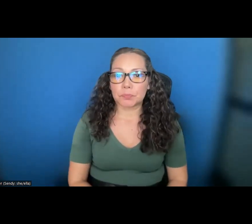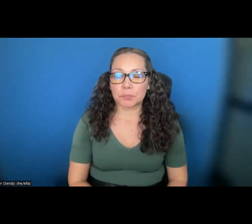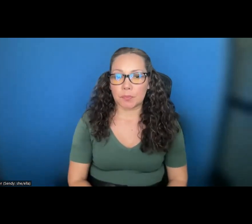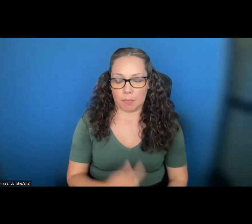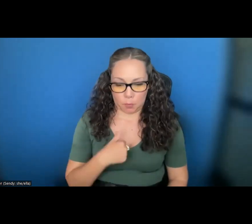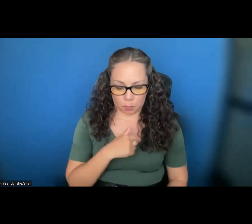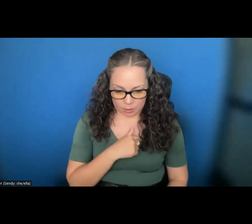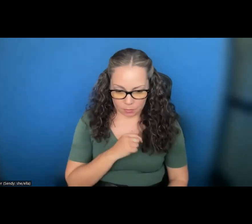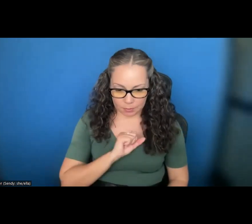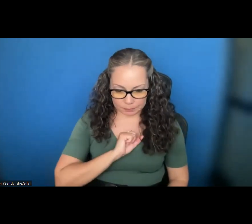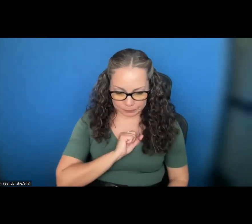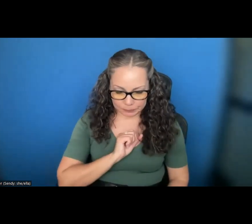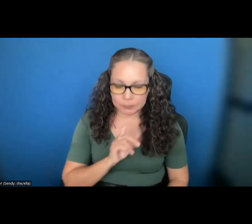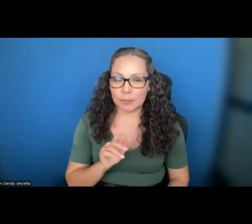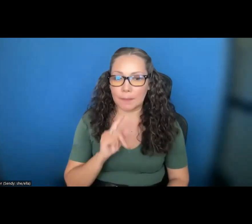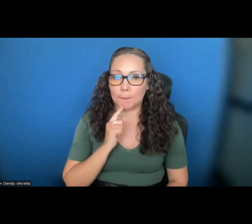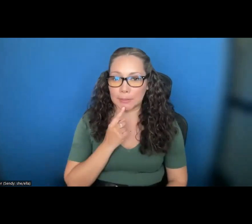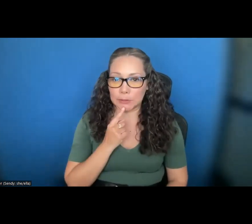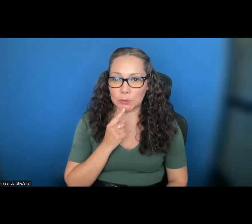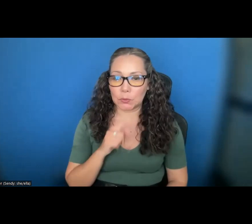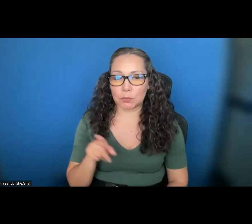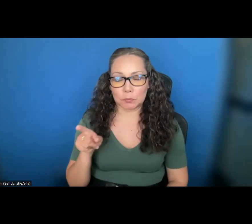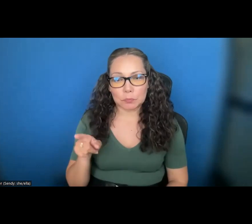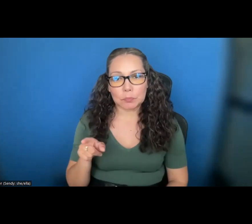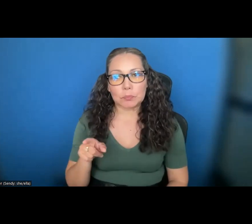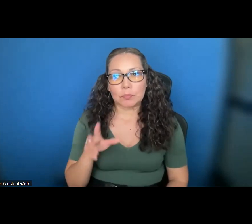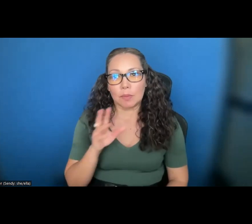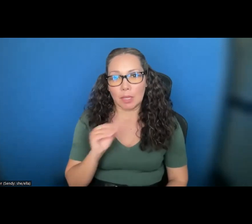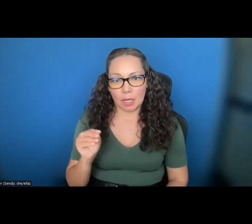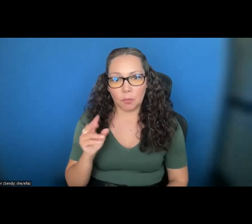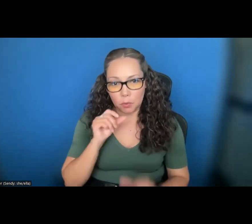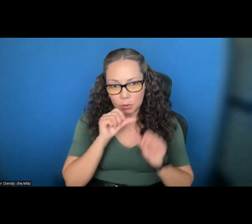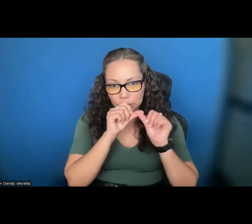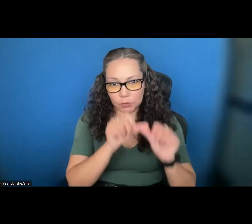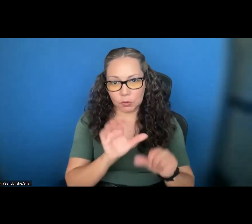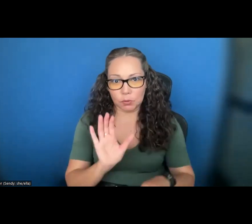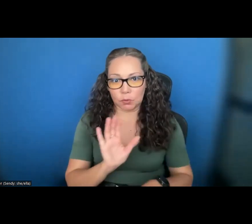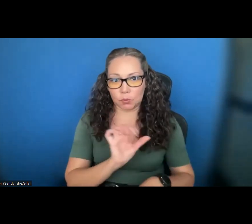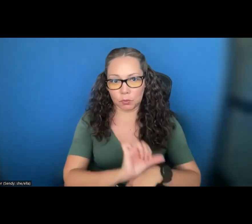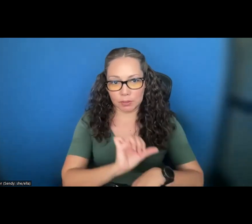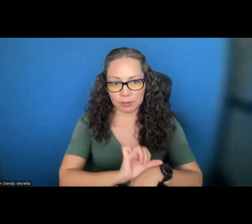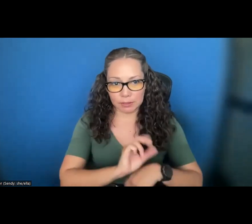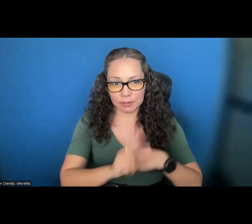we'll miss you Lilith and uh you know we will continue to do this work um and and hold you in